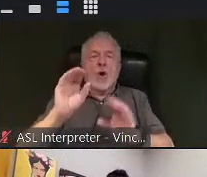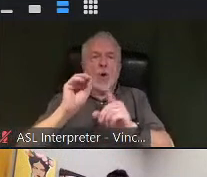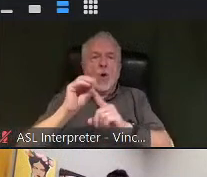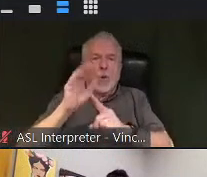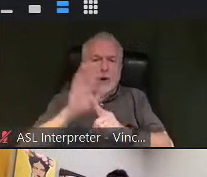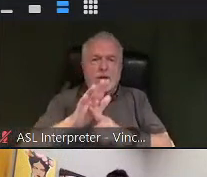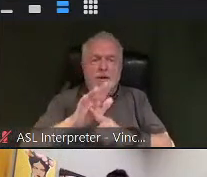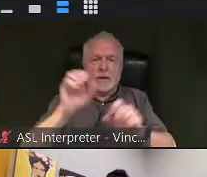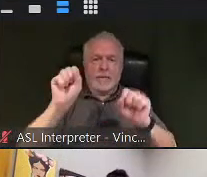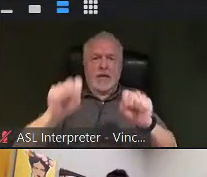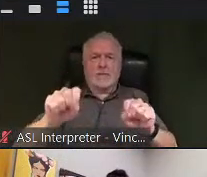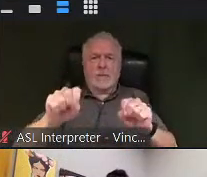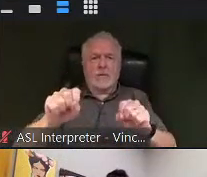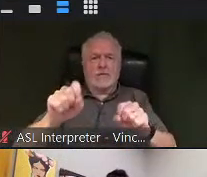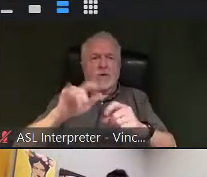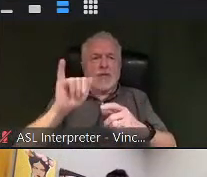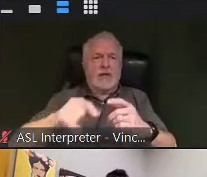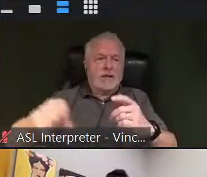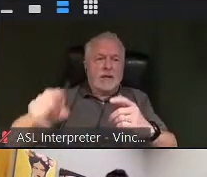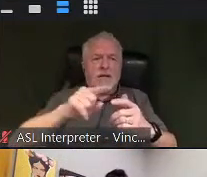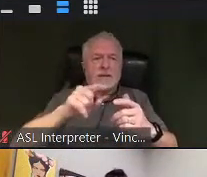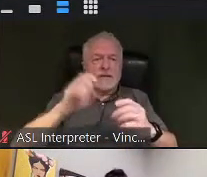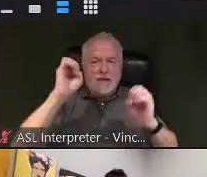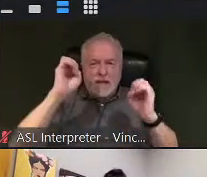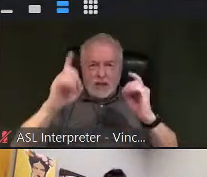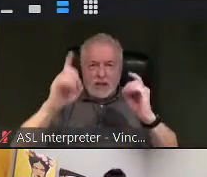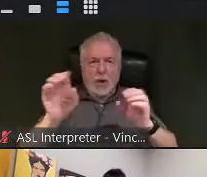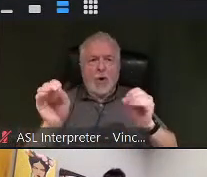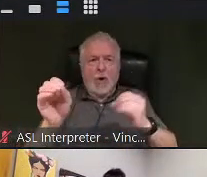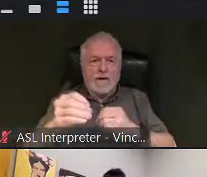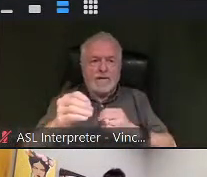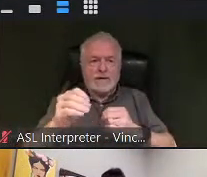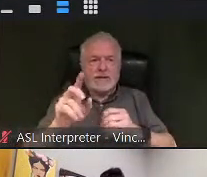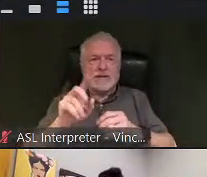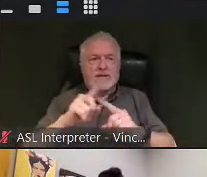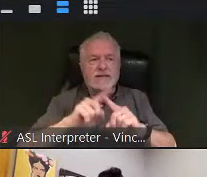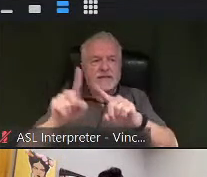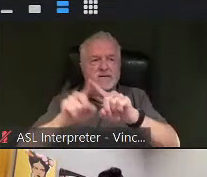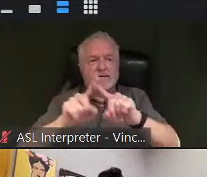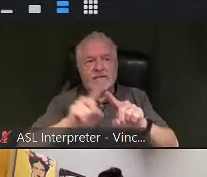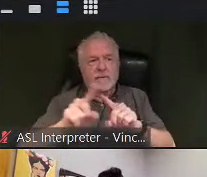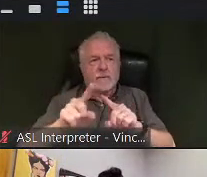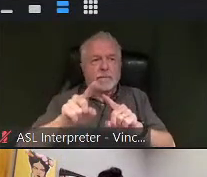as possible so that the education office and the different